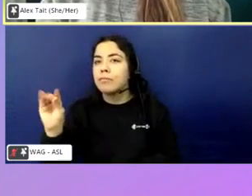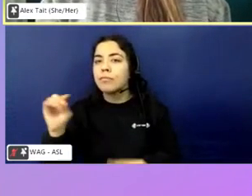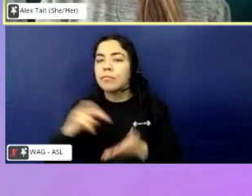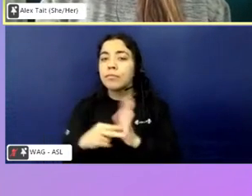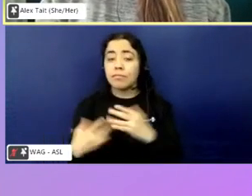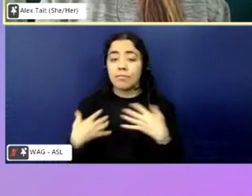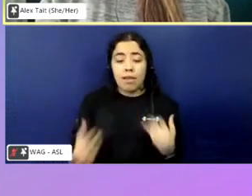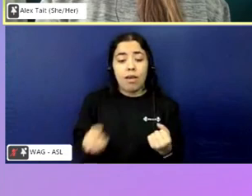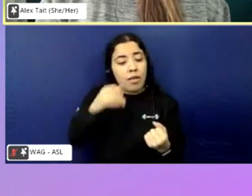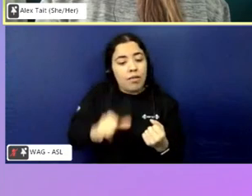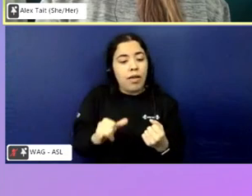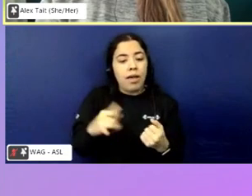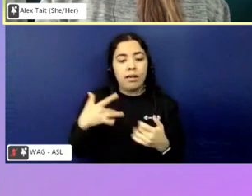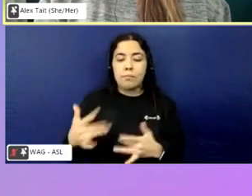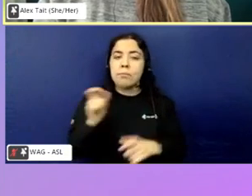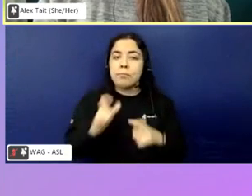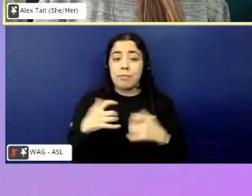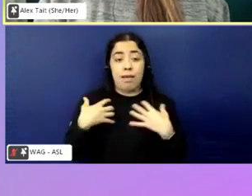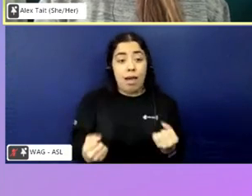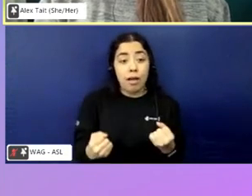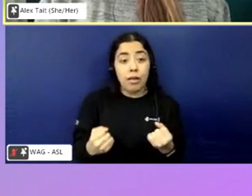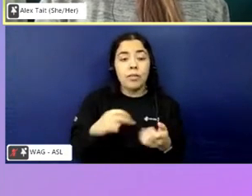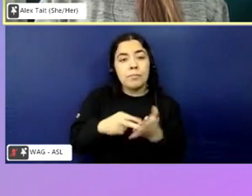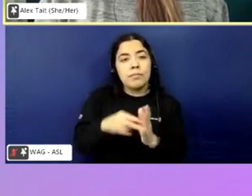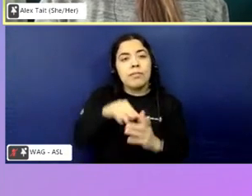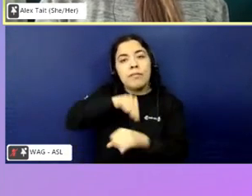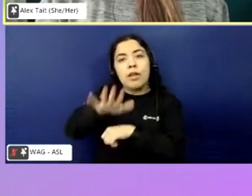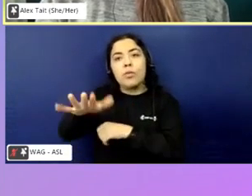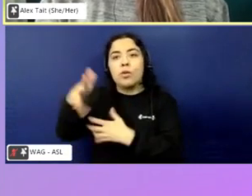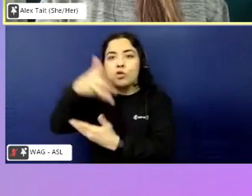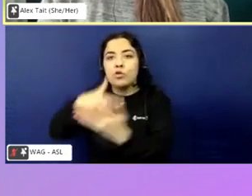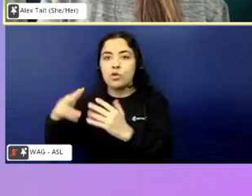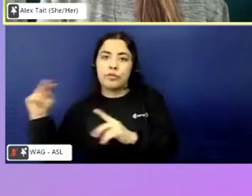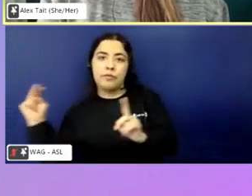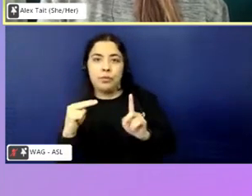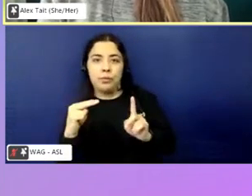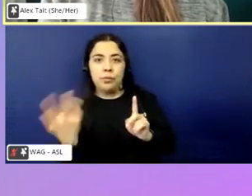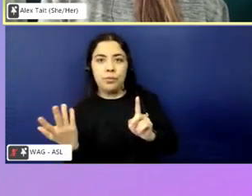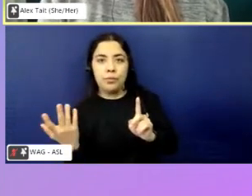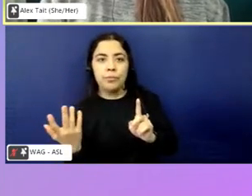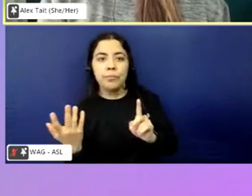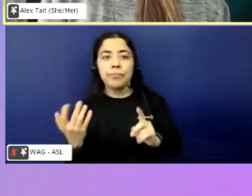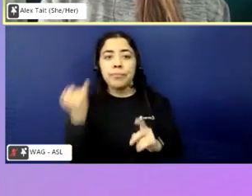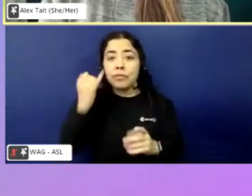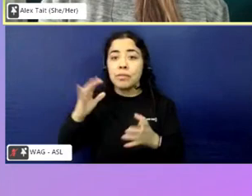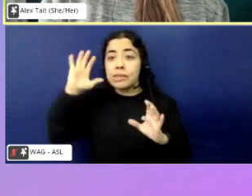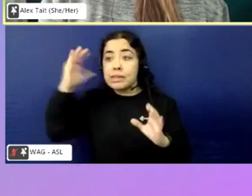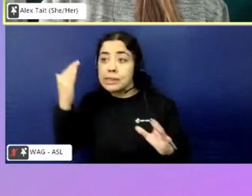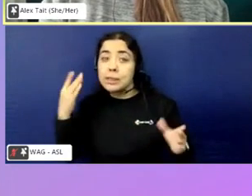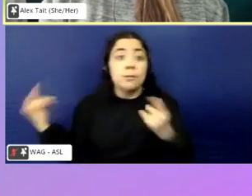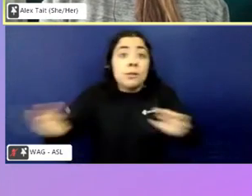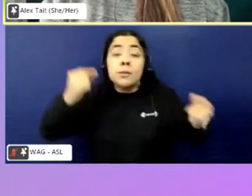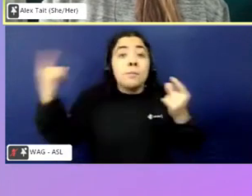old refers to folks over 80. It says that it has been long being identified as a social